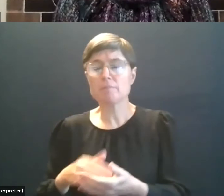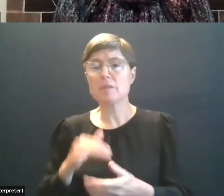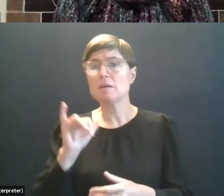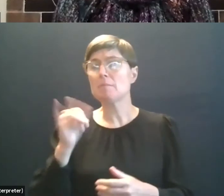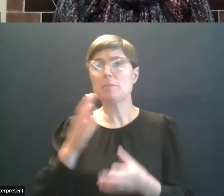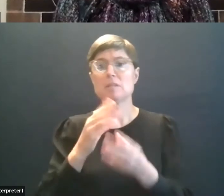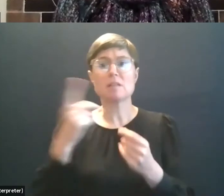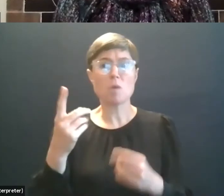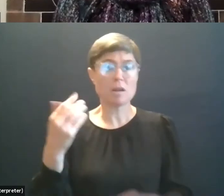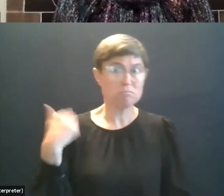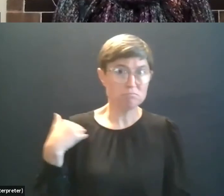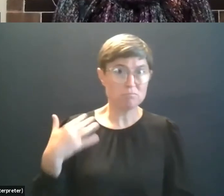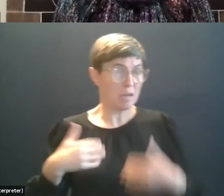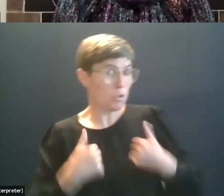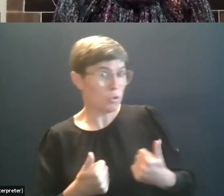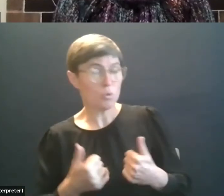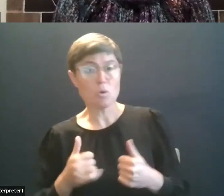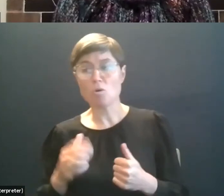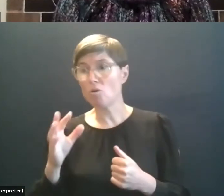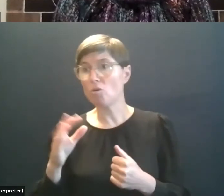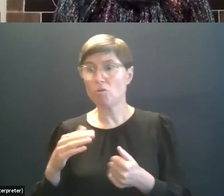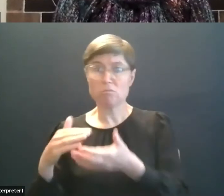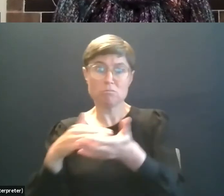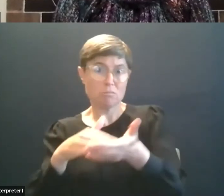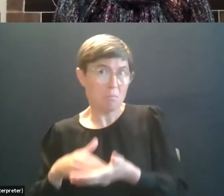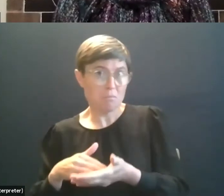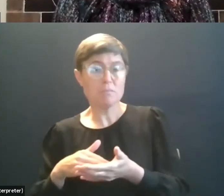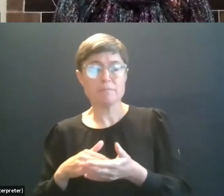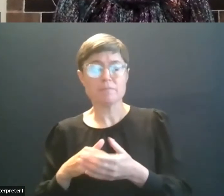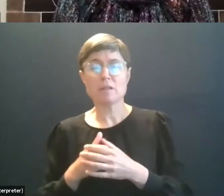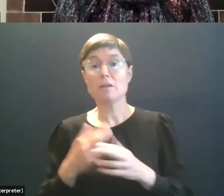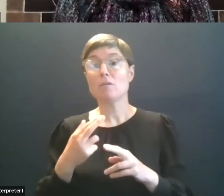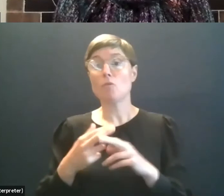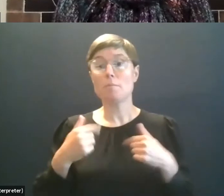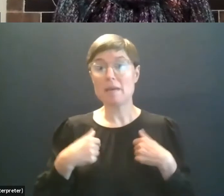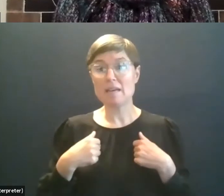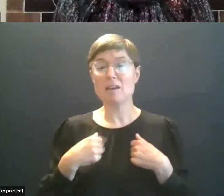or "how are you?" And I've got to tell you for me in some of the darkest moments, those